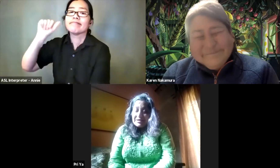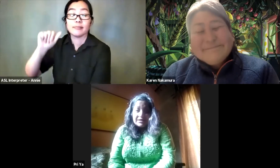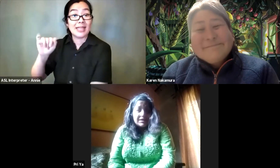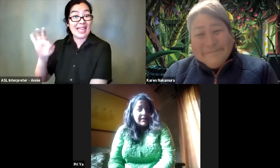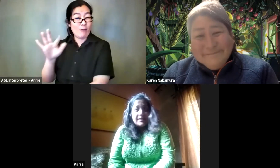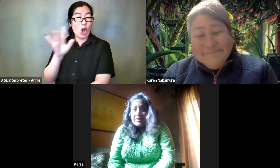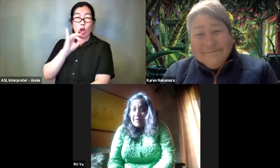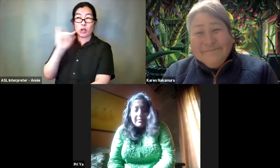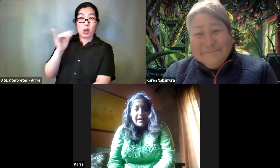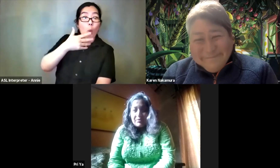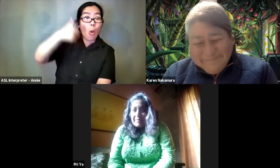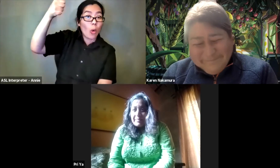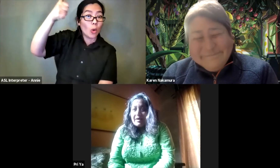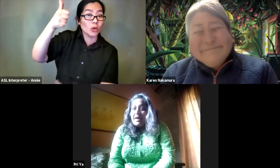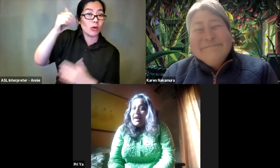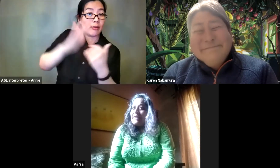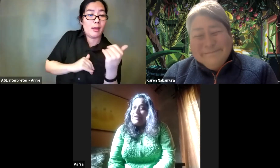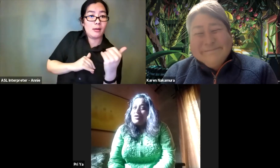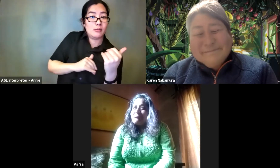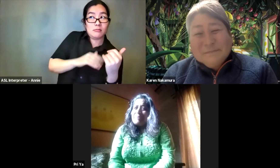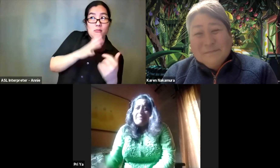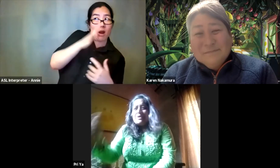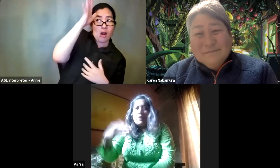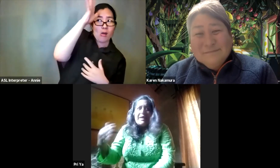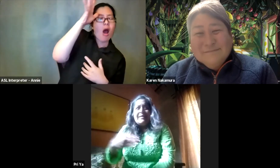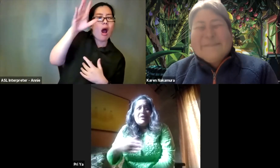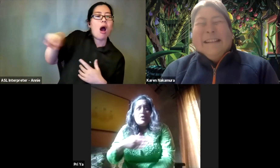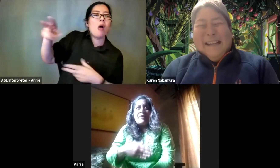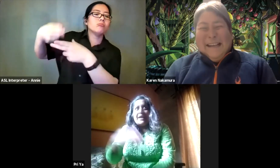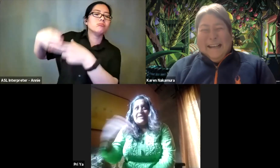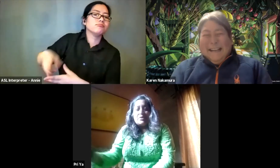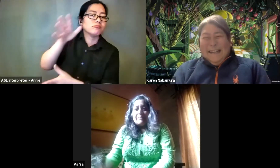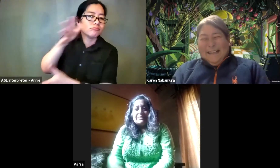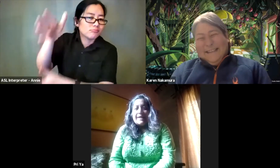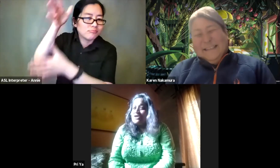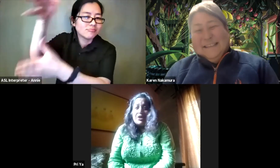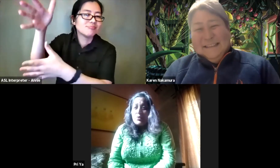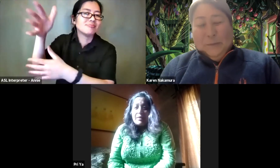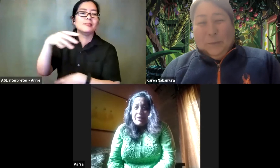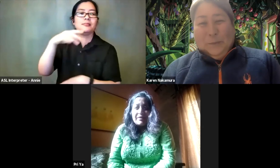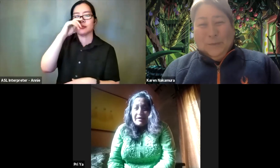thing than their grandma and grandpa and if they're in between your age and your mom's age, then you are a brother.